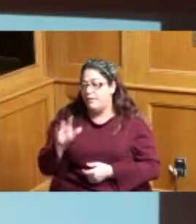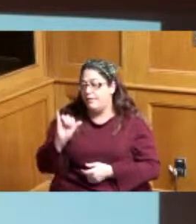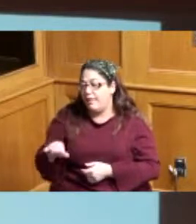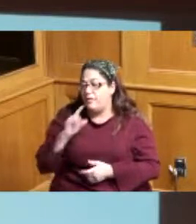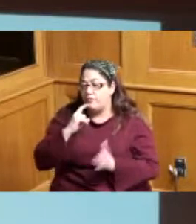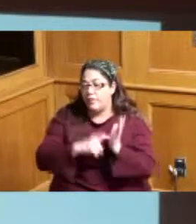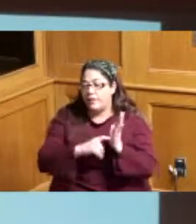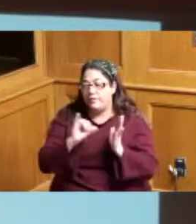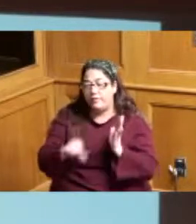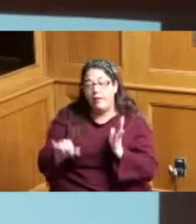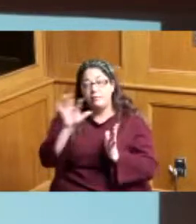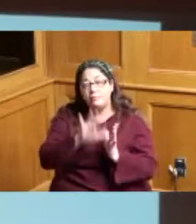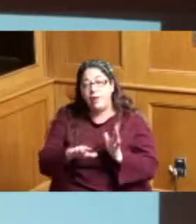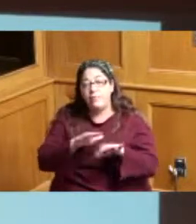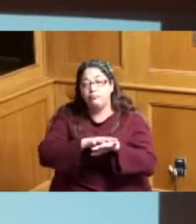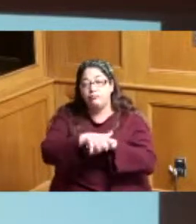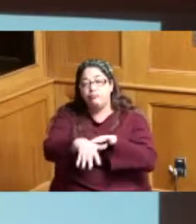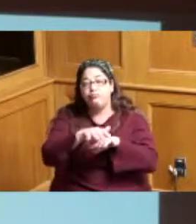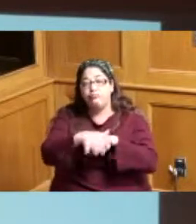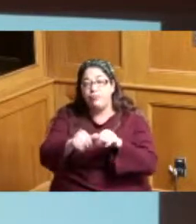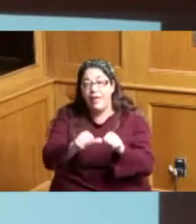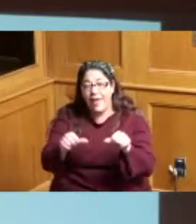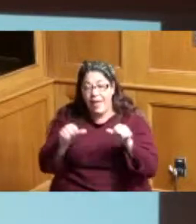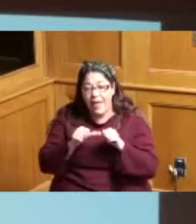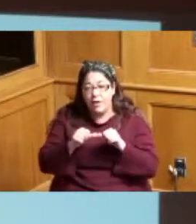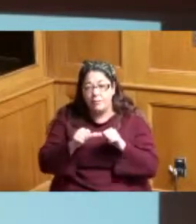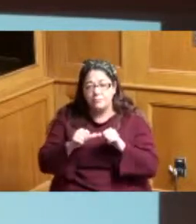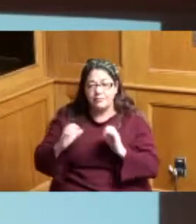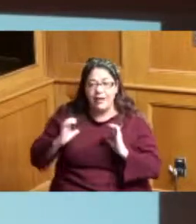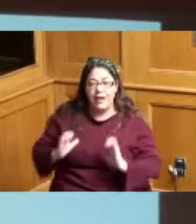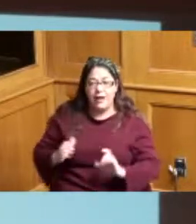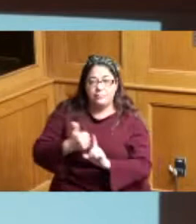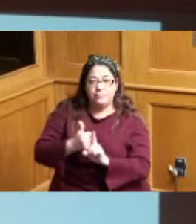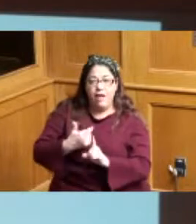is based on impervious area when this is launched customers will have the right to appeal they may